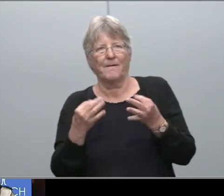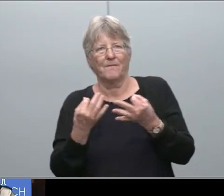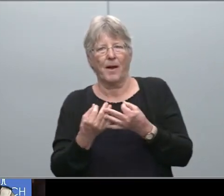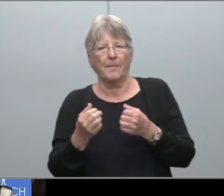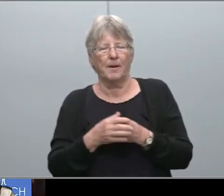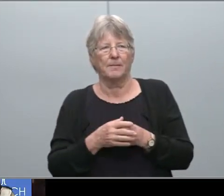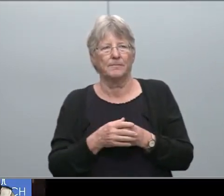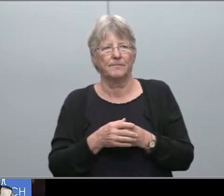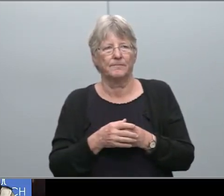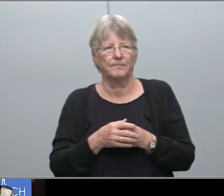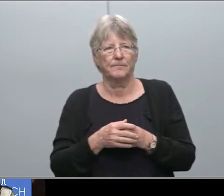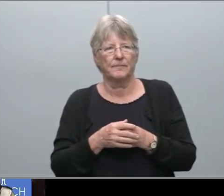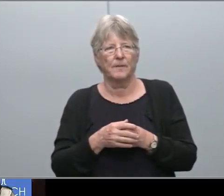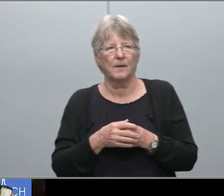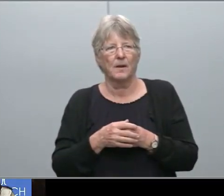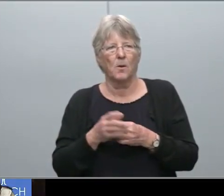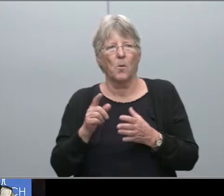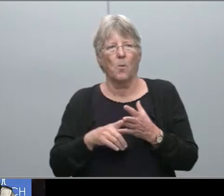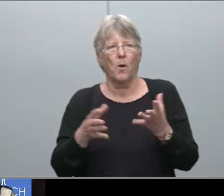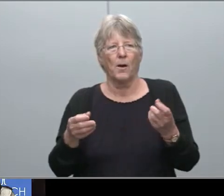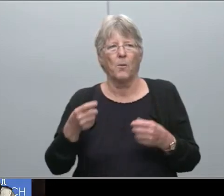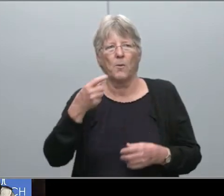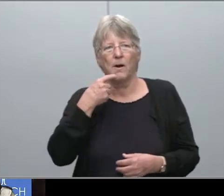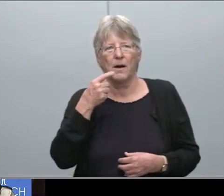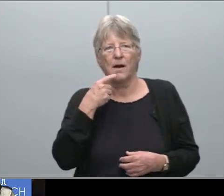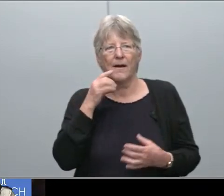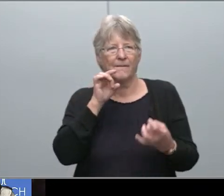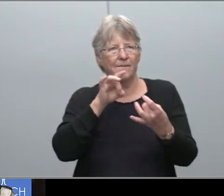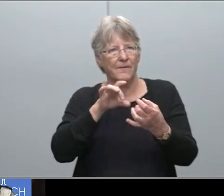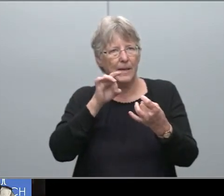give us some more strength to continue with daily life.